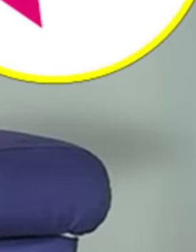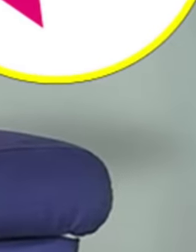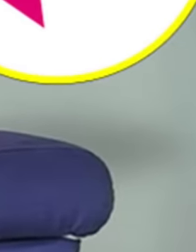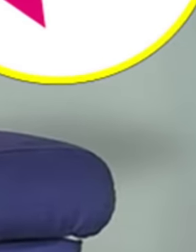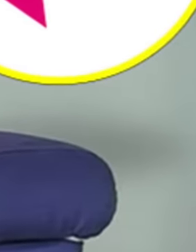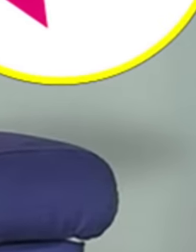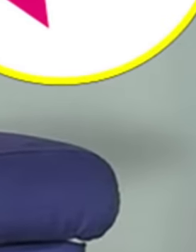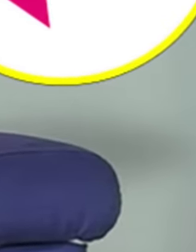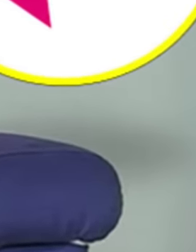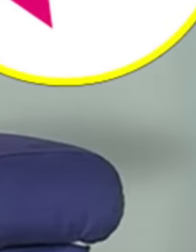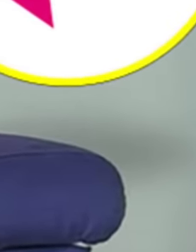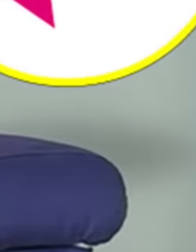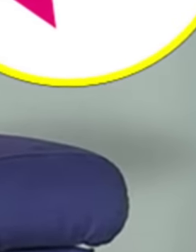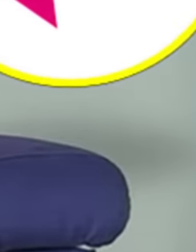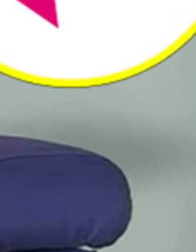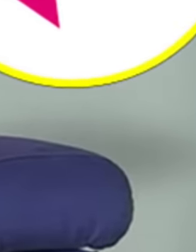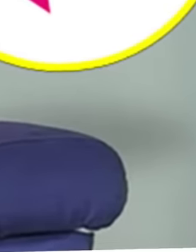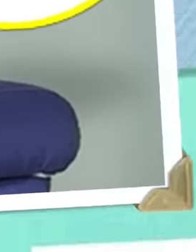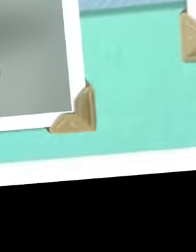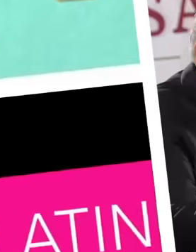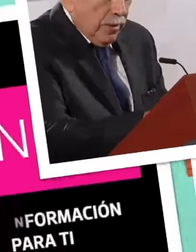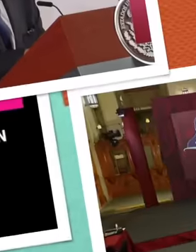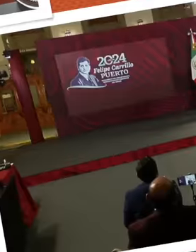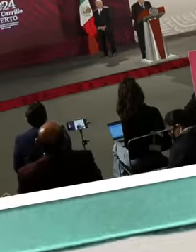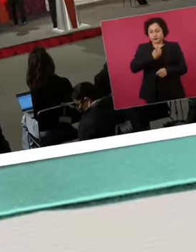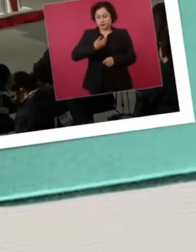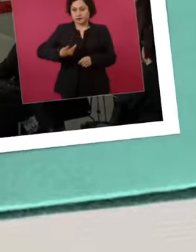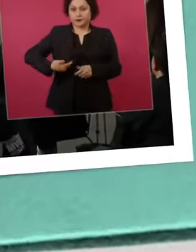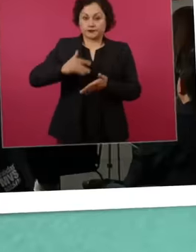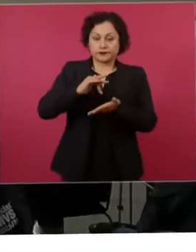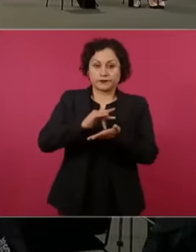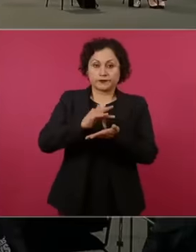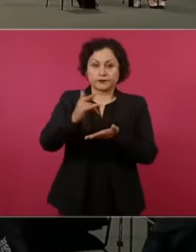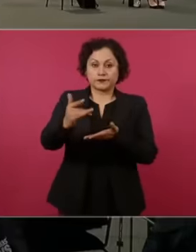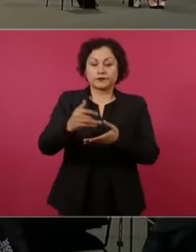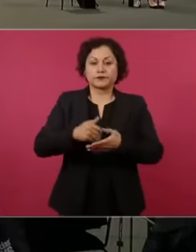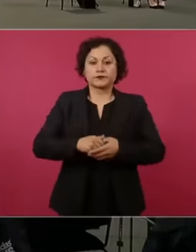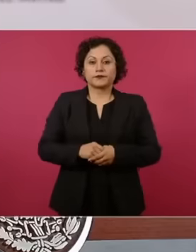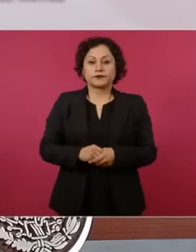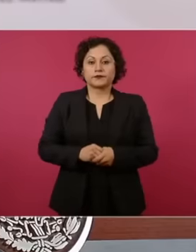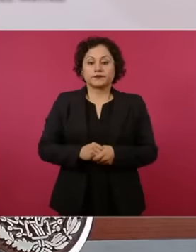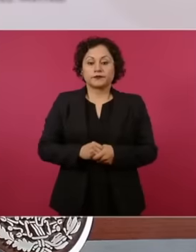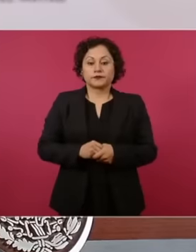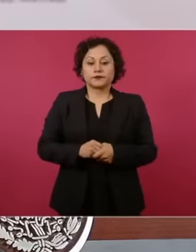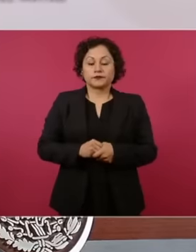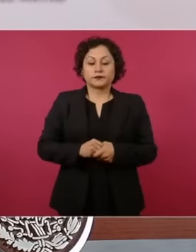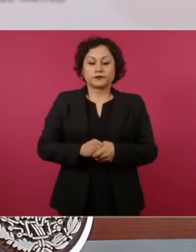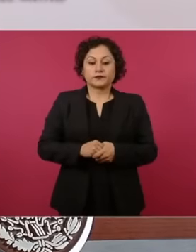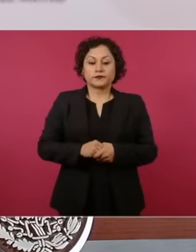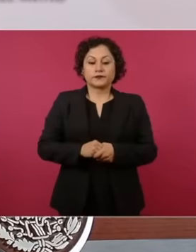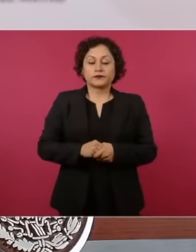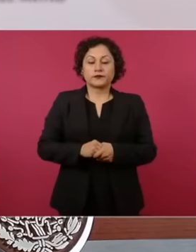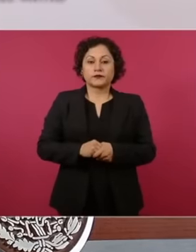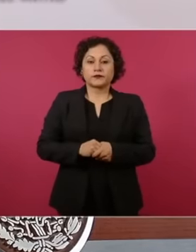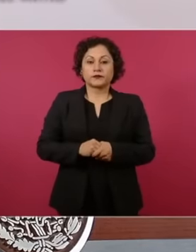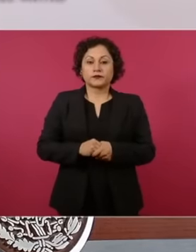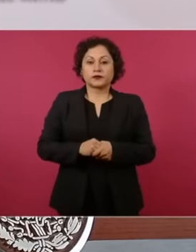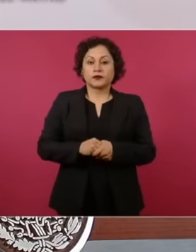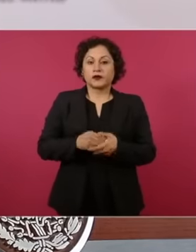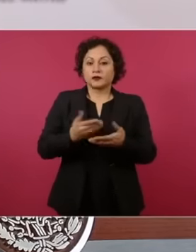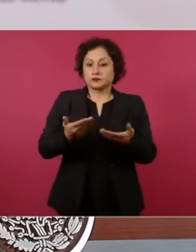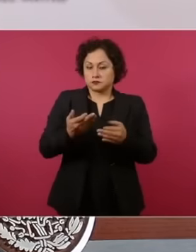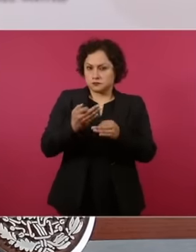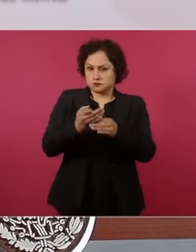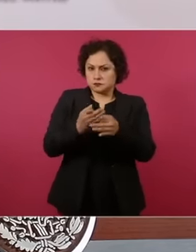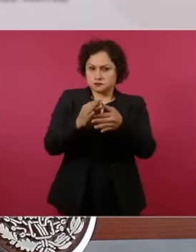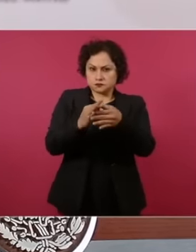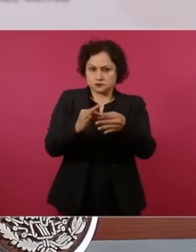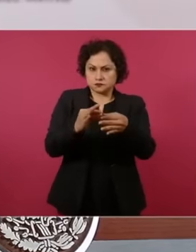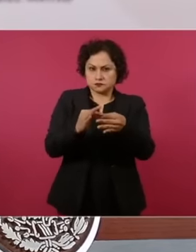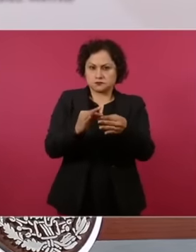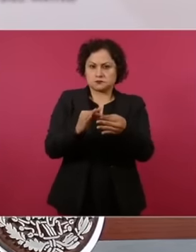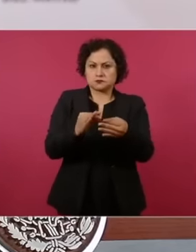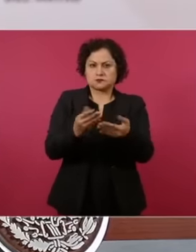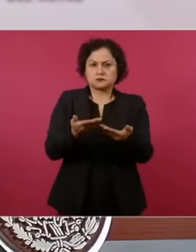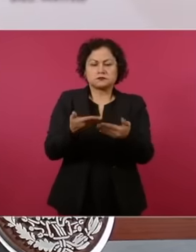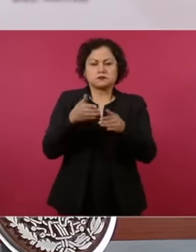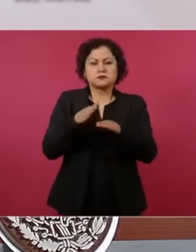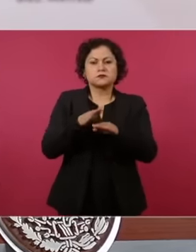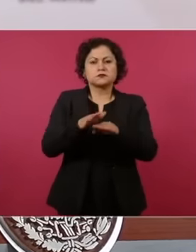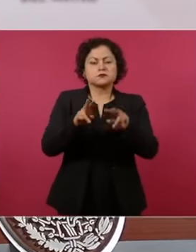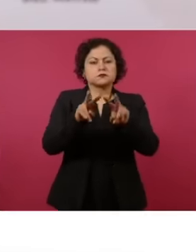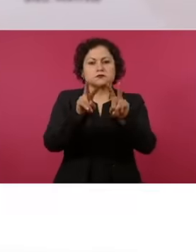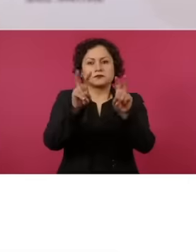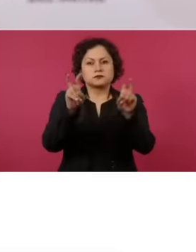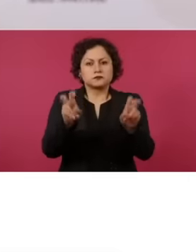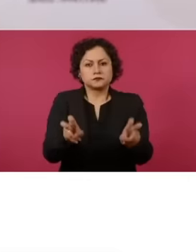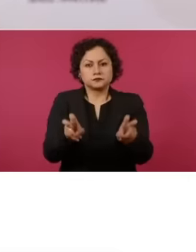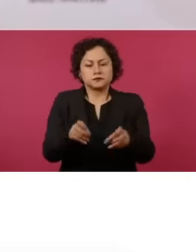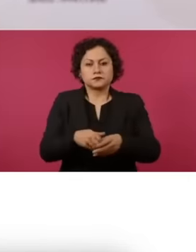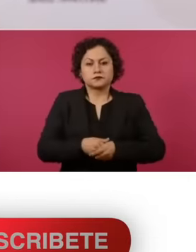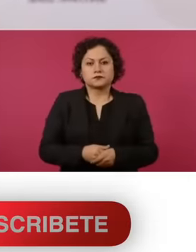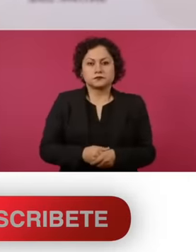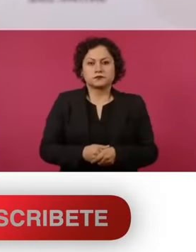nadao we are going to touch on the topic that had been announced of the public complaints that